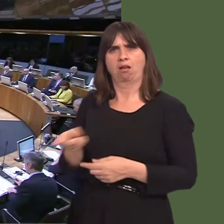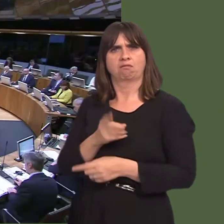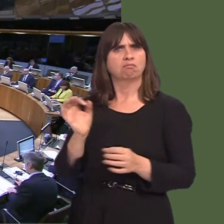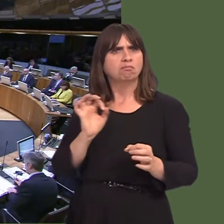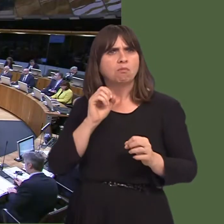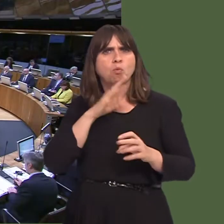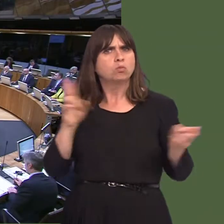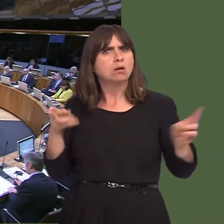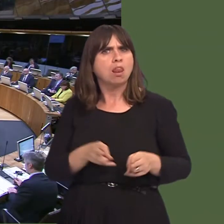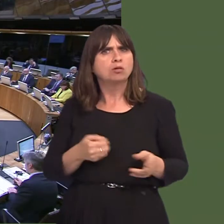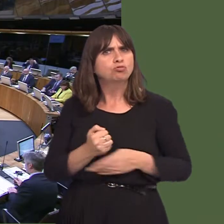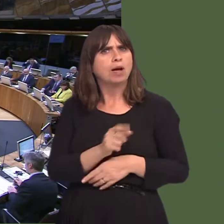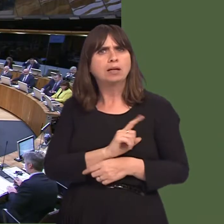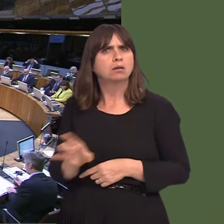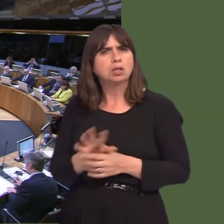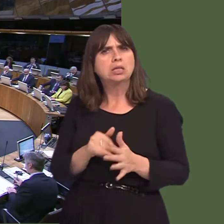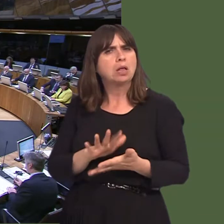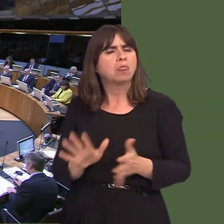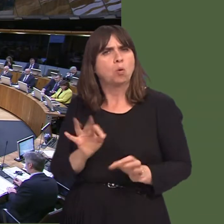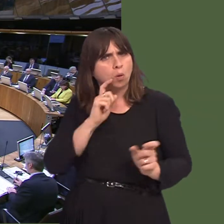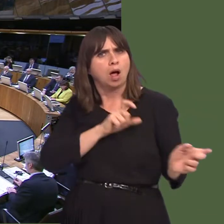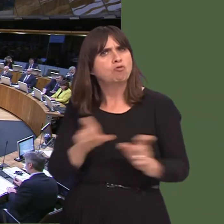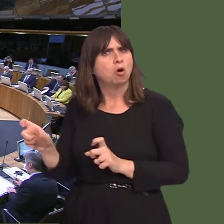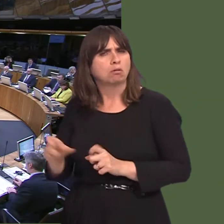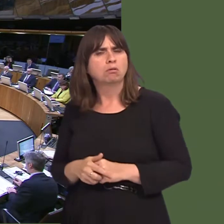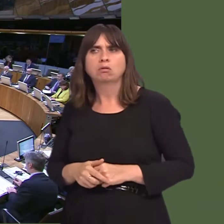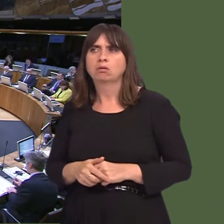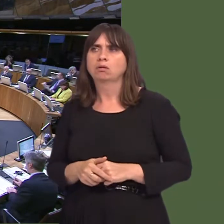John Griffiths AM: First Minister, you will be aware of the great deal of frustration